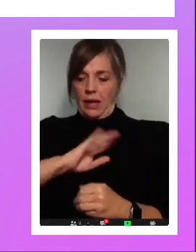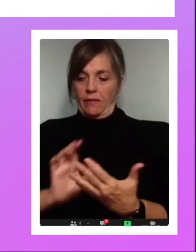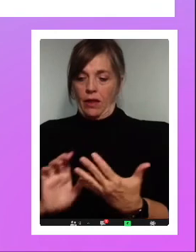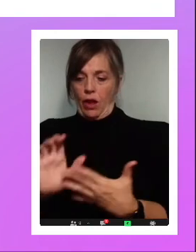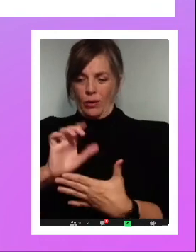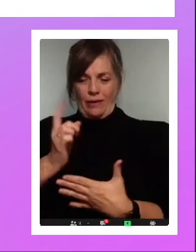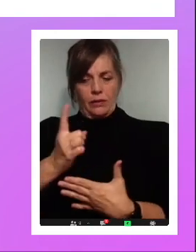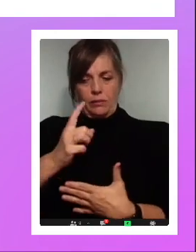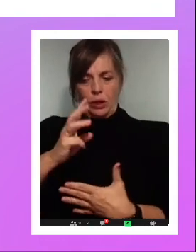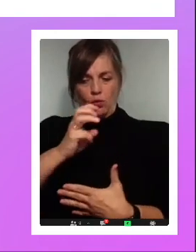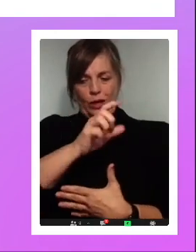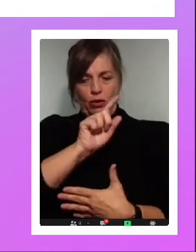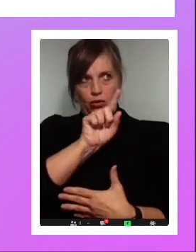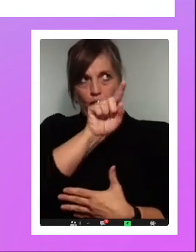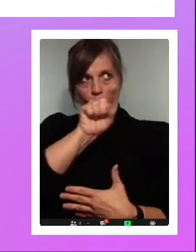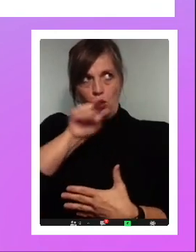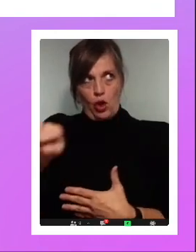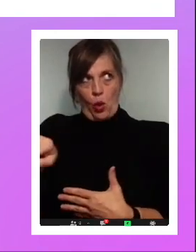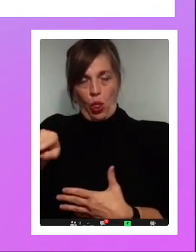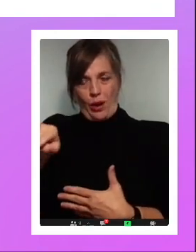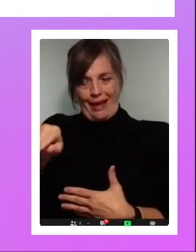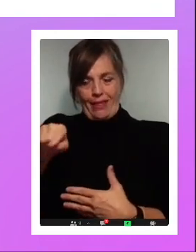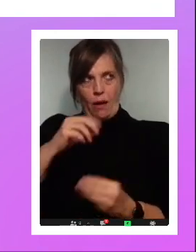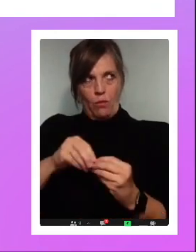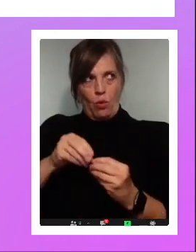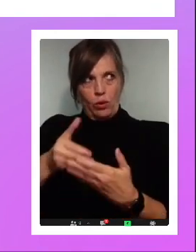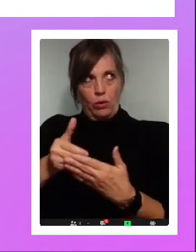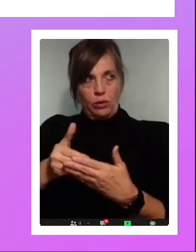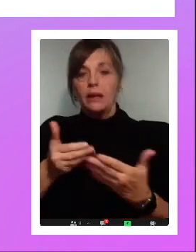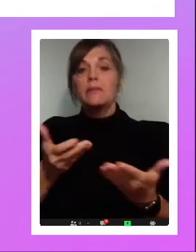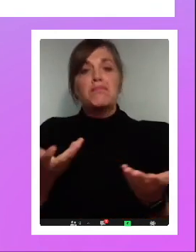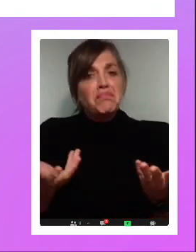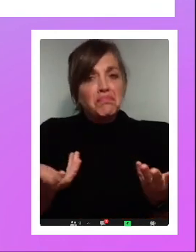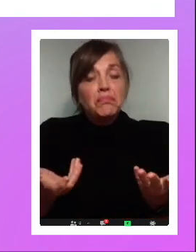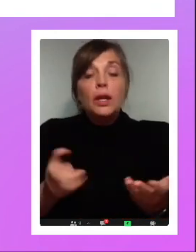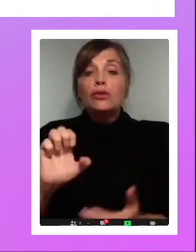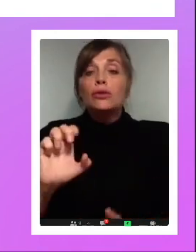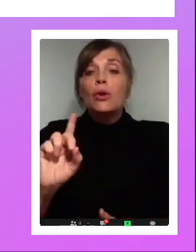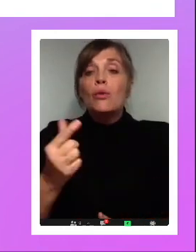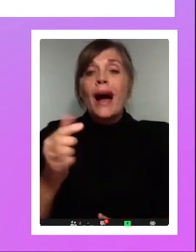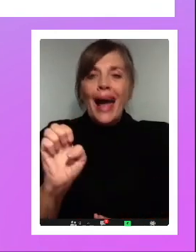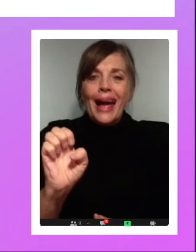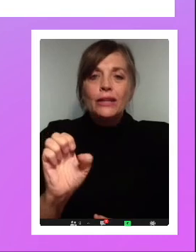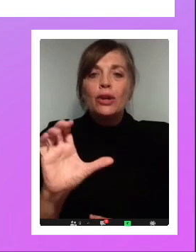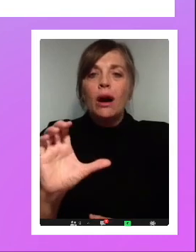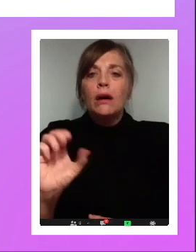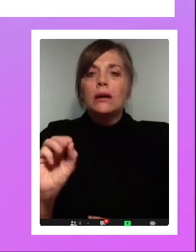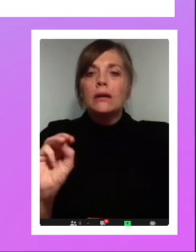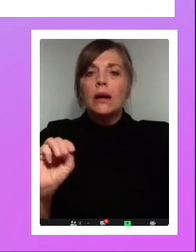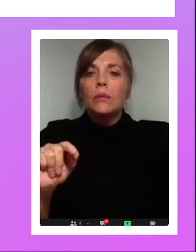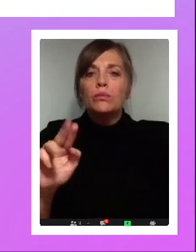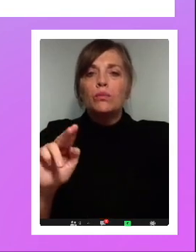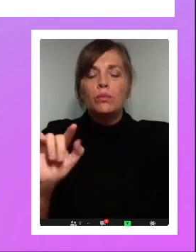and you should go look more carefully about it." So edge computing may help us deal with the IOT space